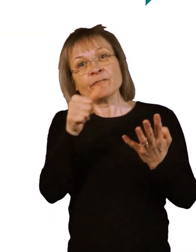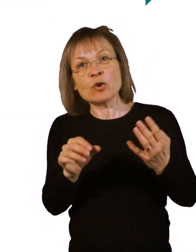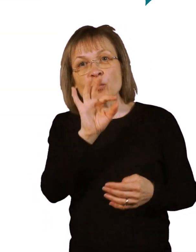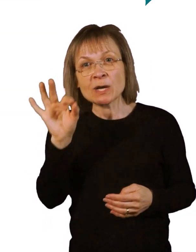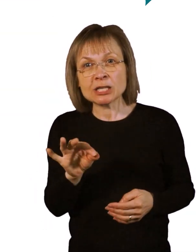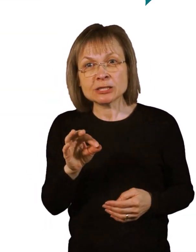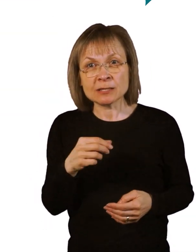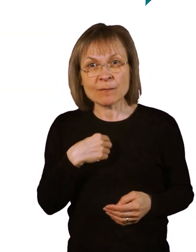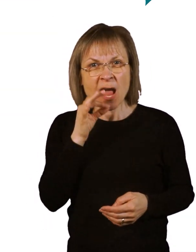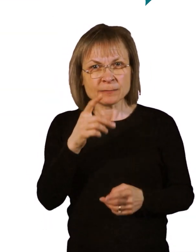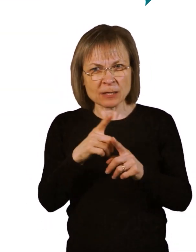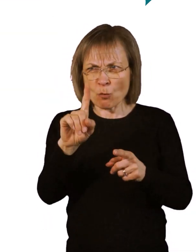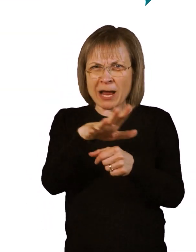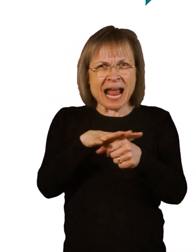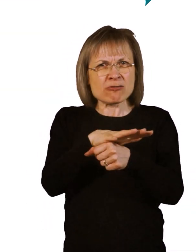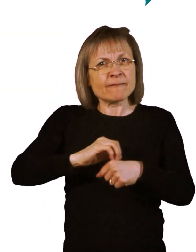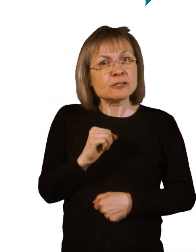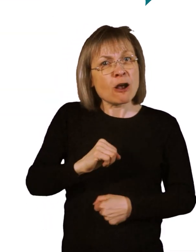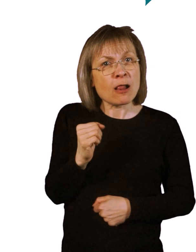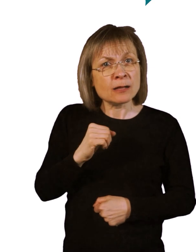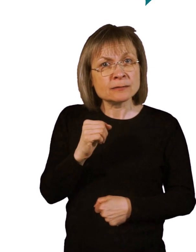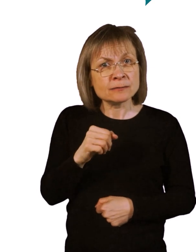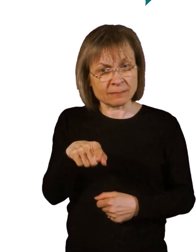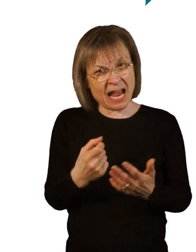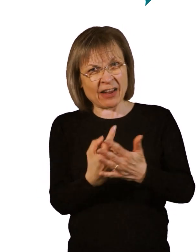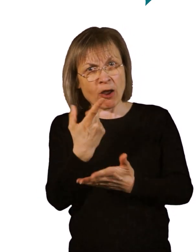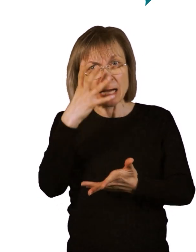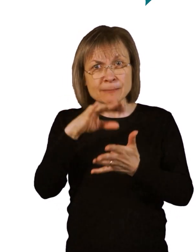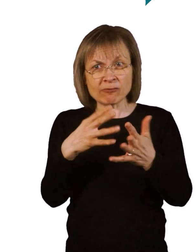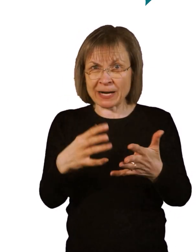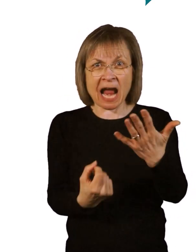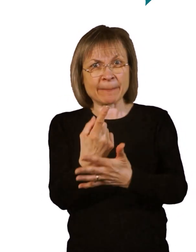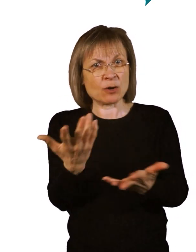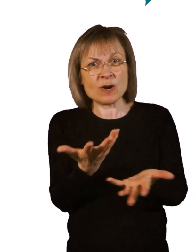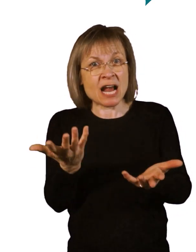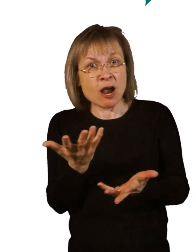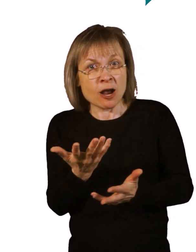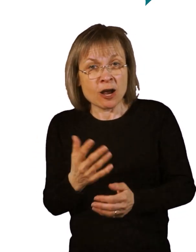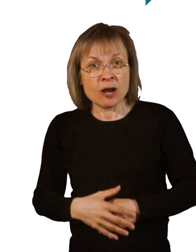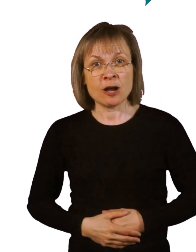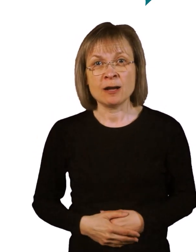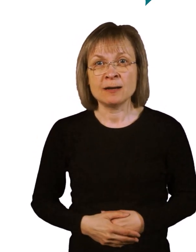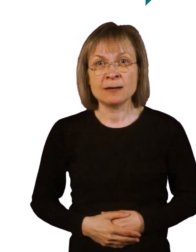Then there is a question that will ask you about the areas of Scotland in which the events or experiences you have described took place.